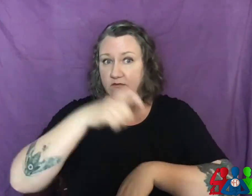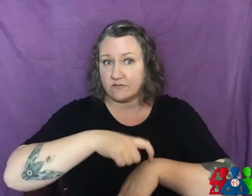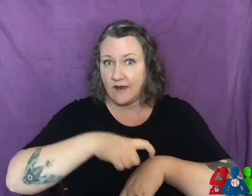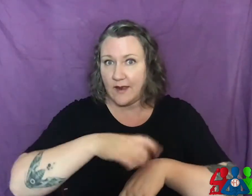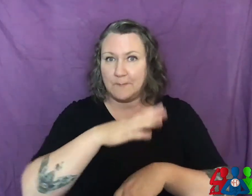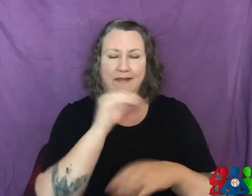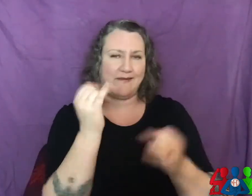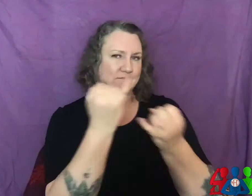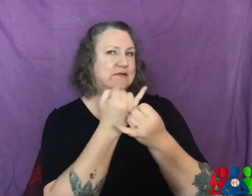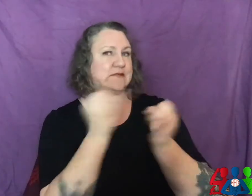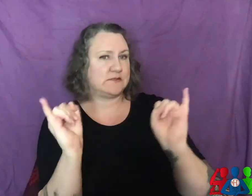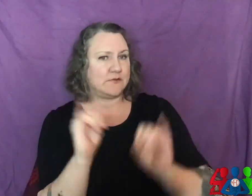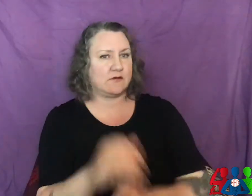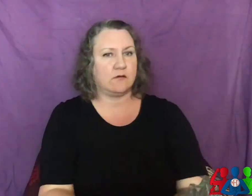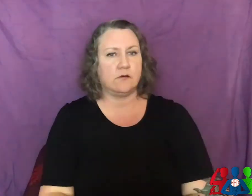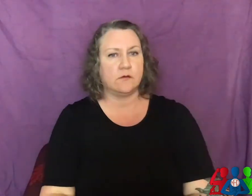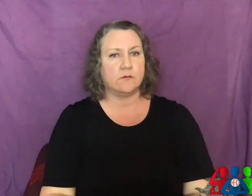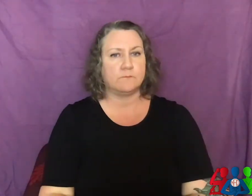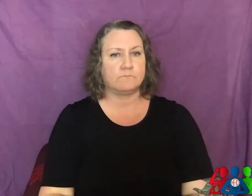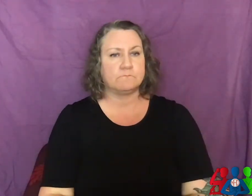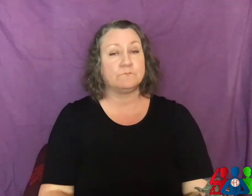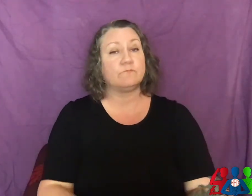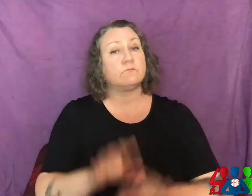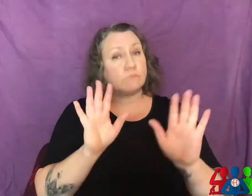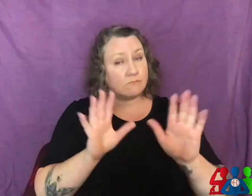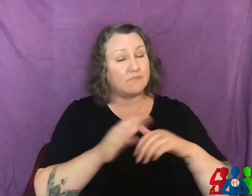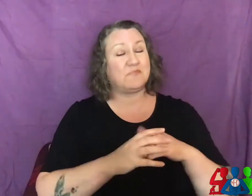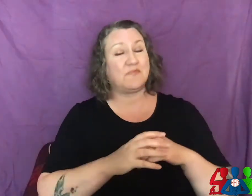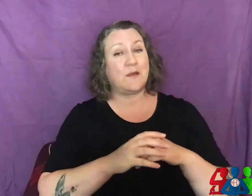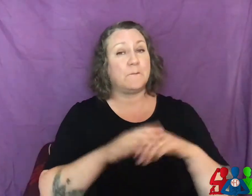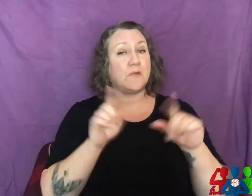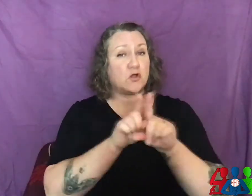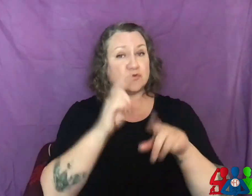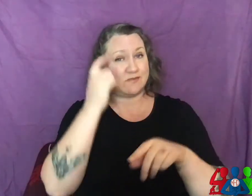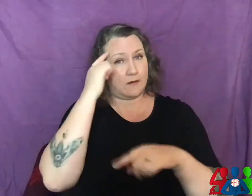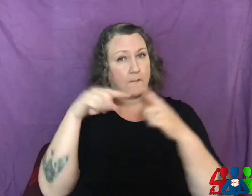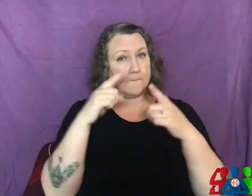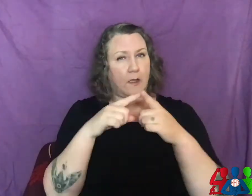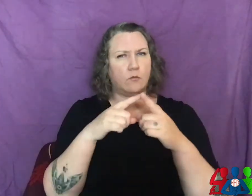you're designing them to be finished in an appropriate amount of time and independently